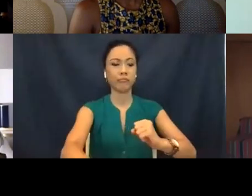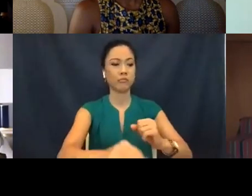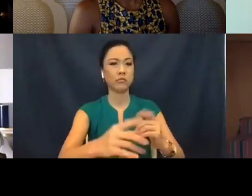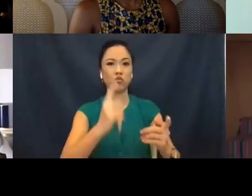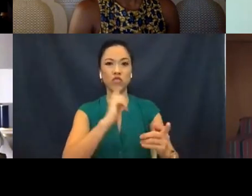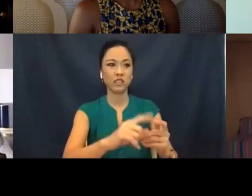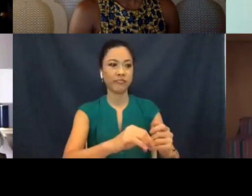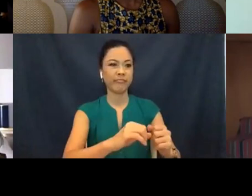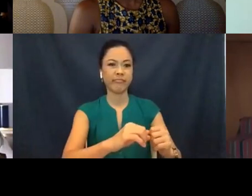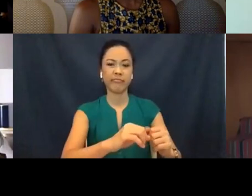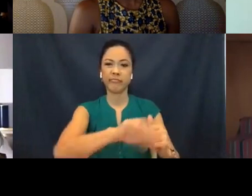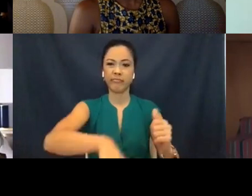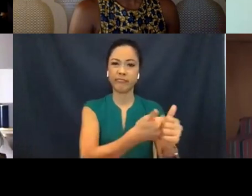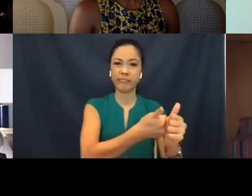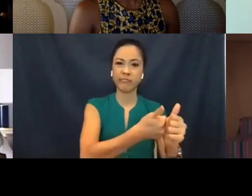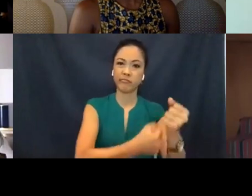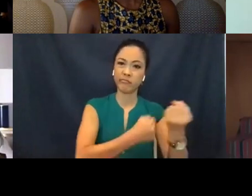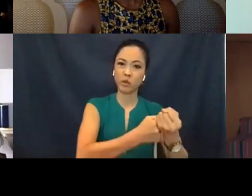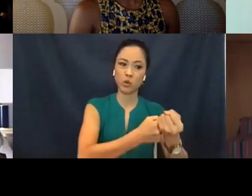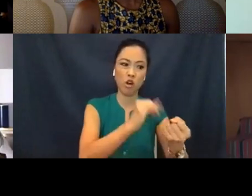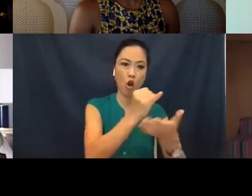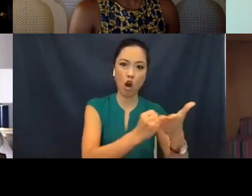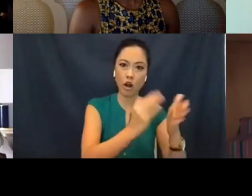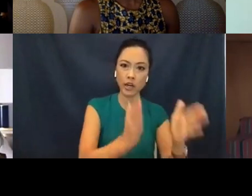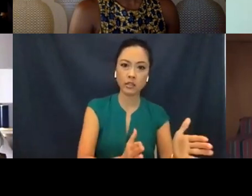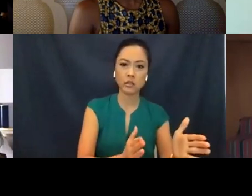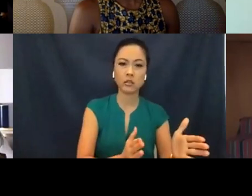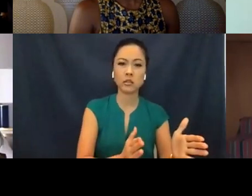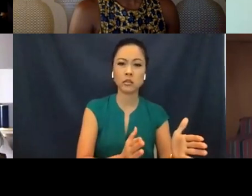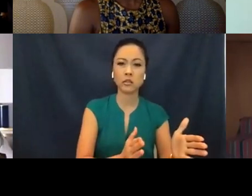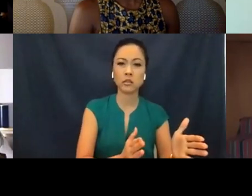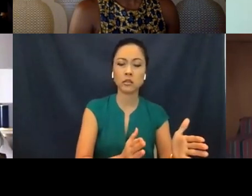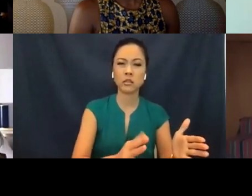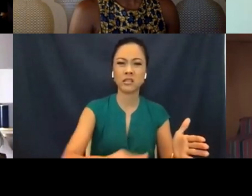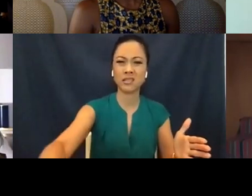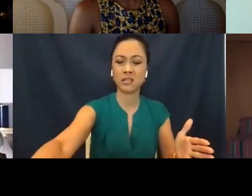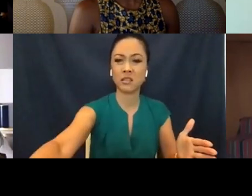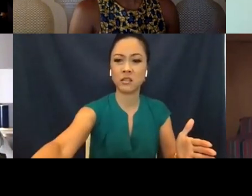change your institution. That was happening before, but then it allowed us you because